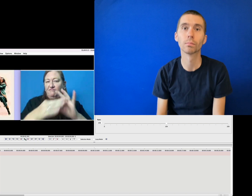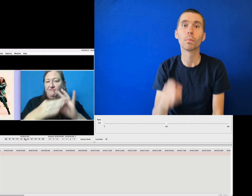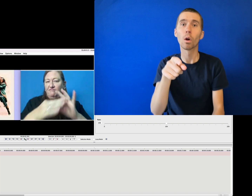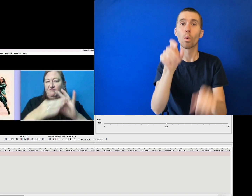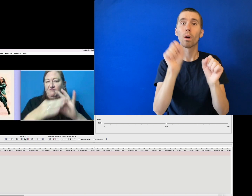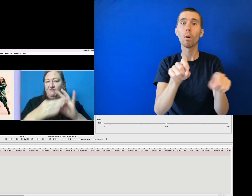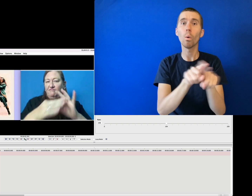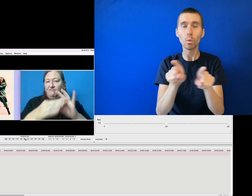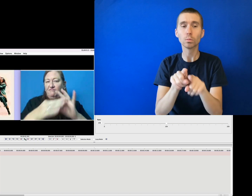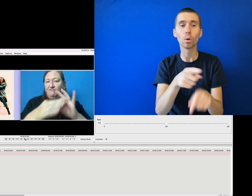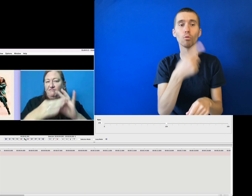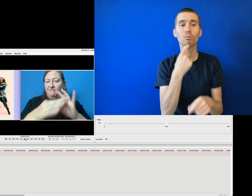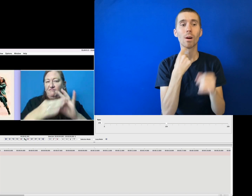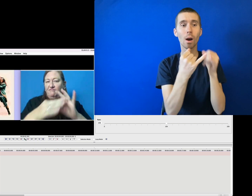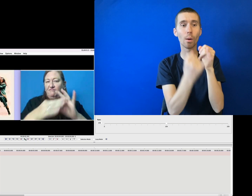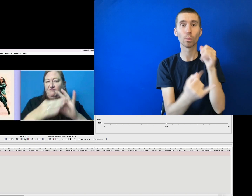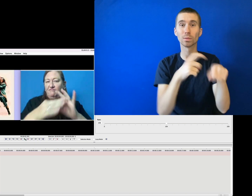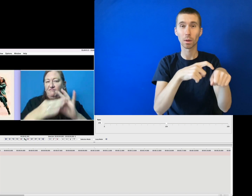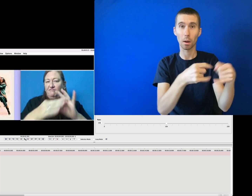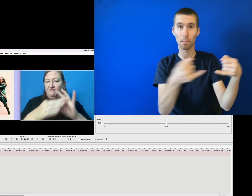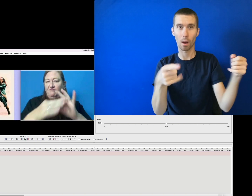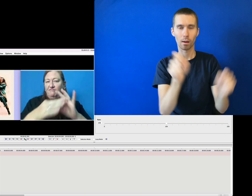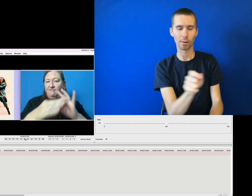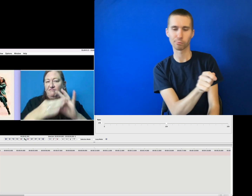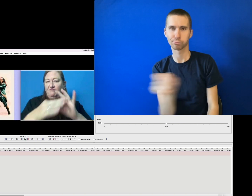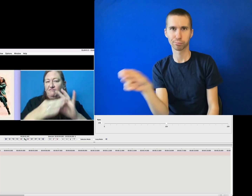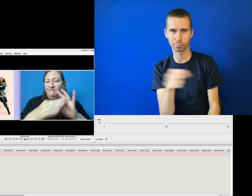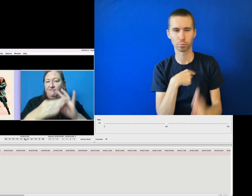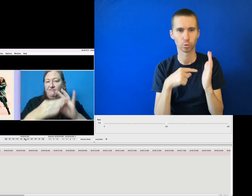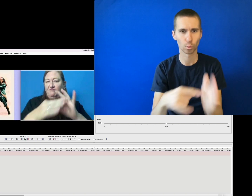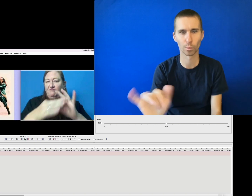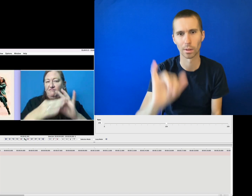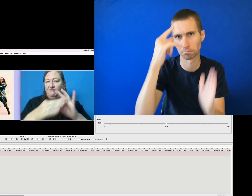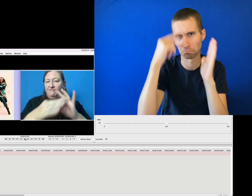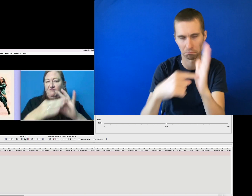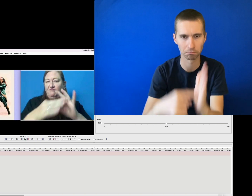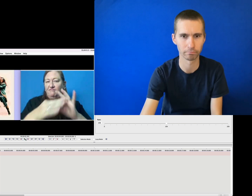You can also drag the playhead to view different times in the video. I'm showing it to you now.